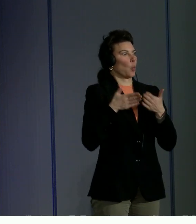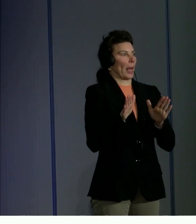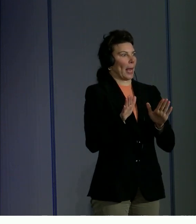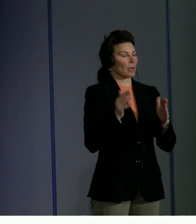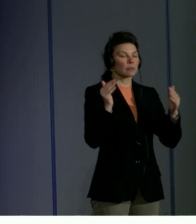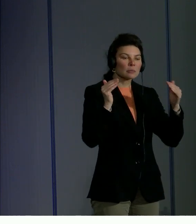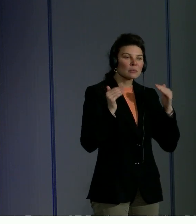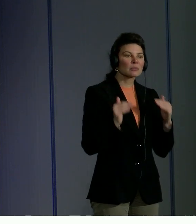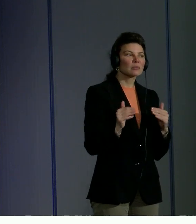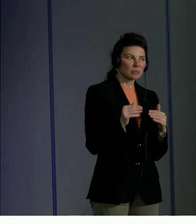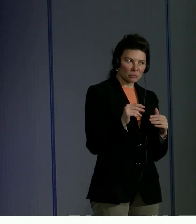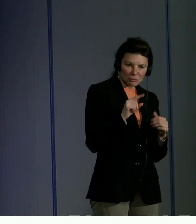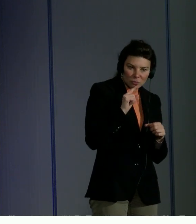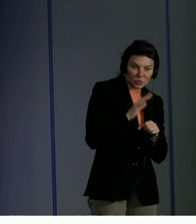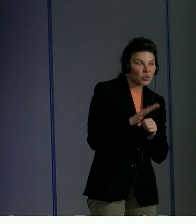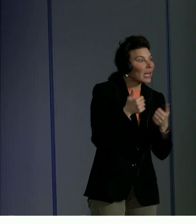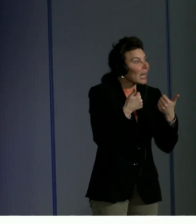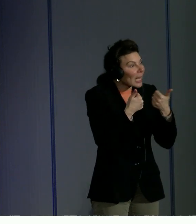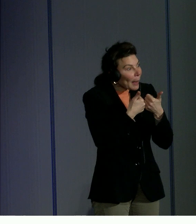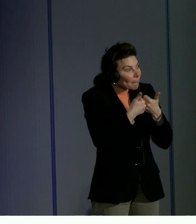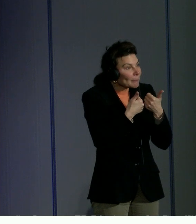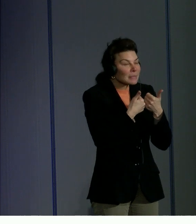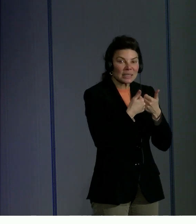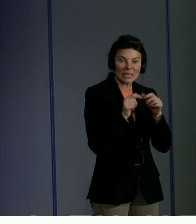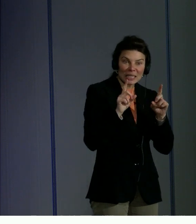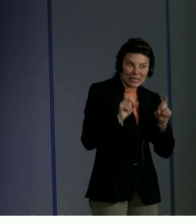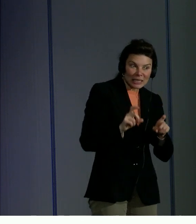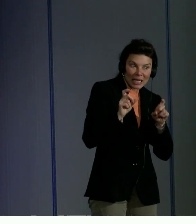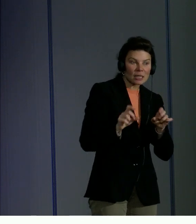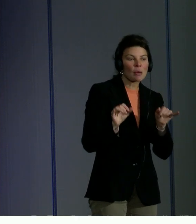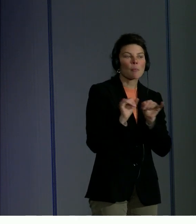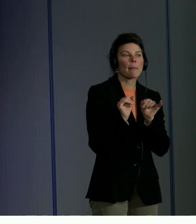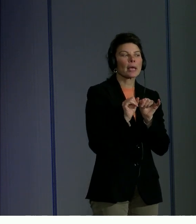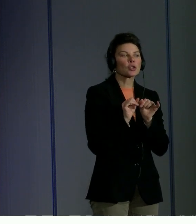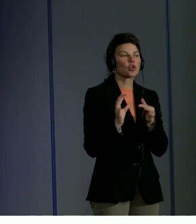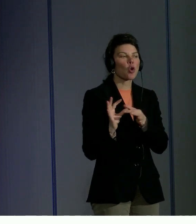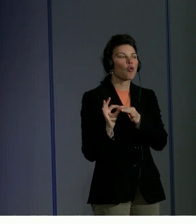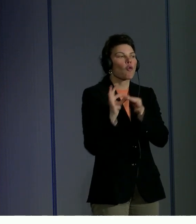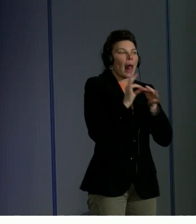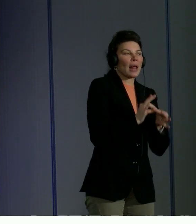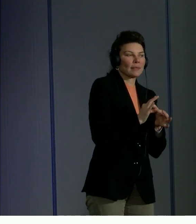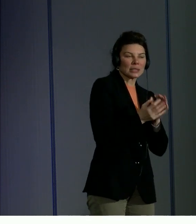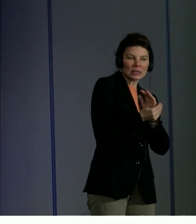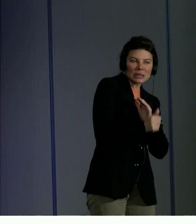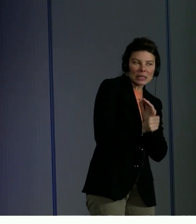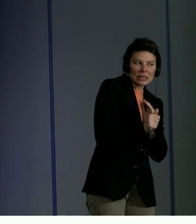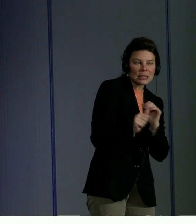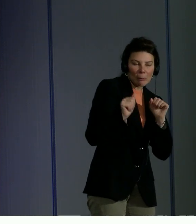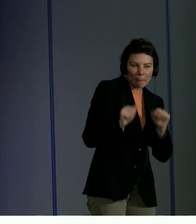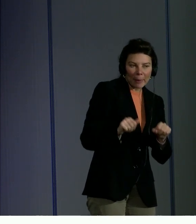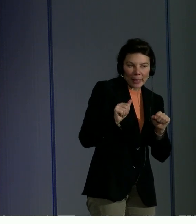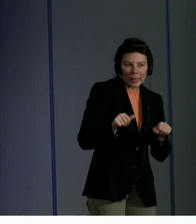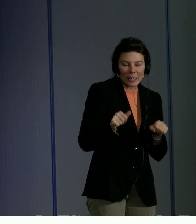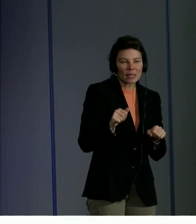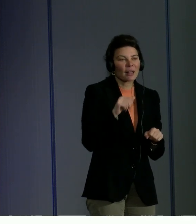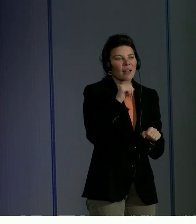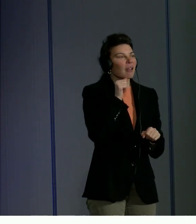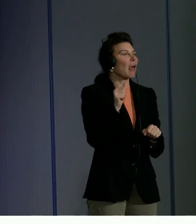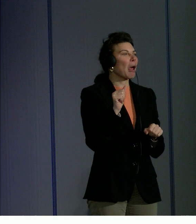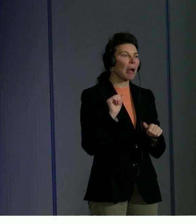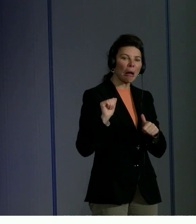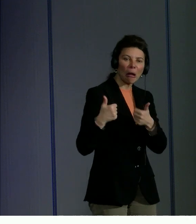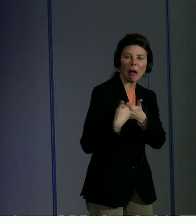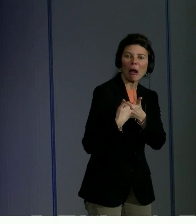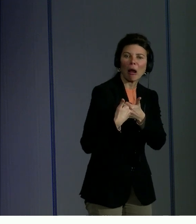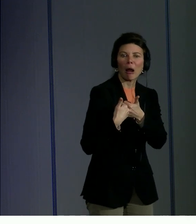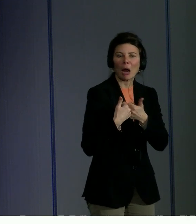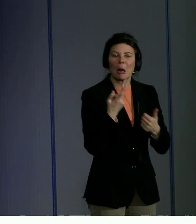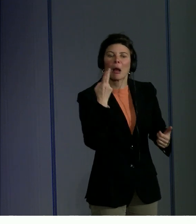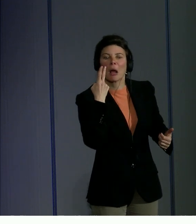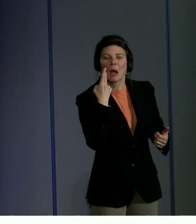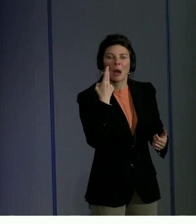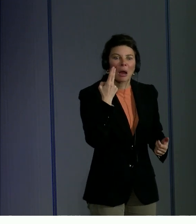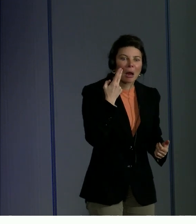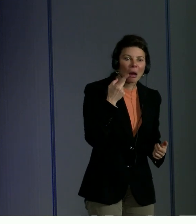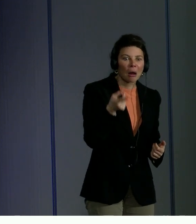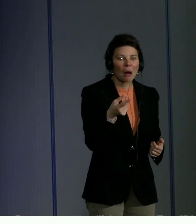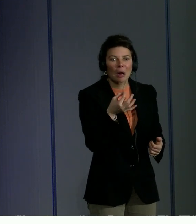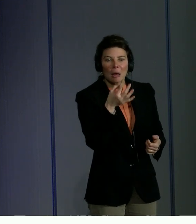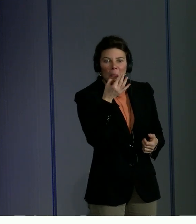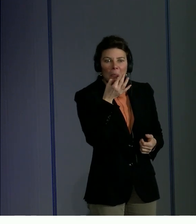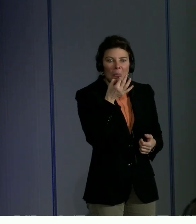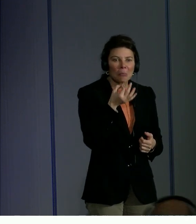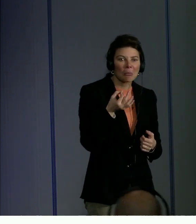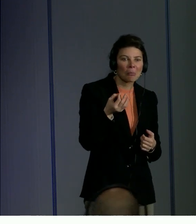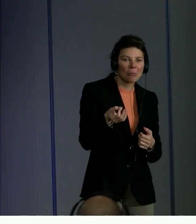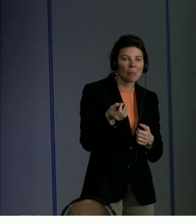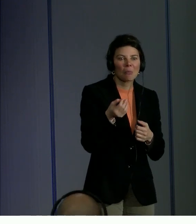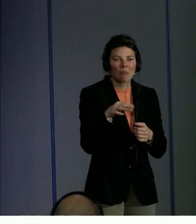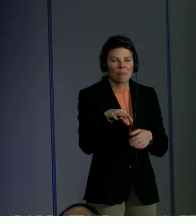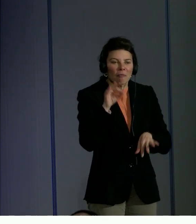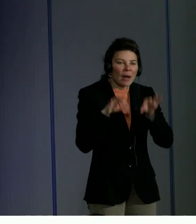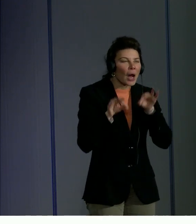ensure game or test measure one skills or ability and not challenge them to work around and trying